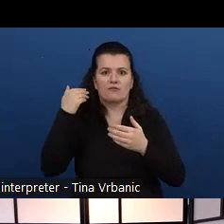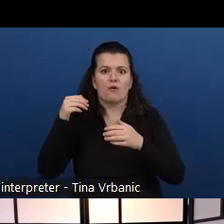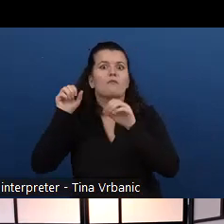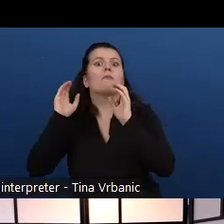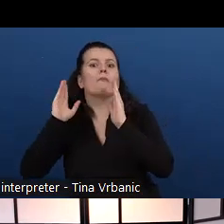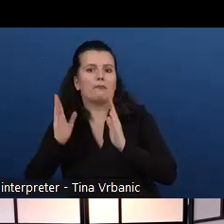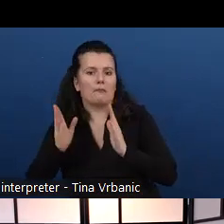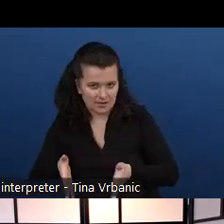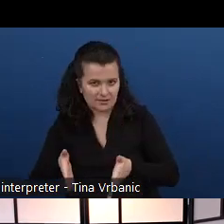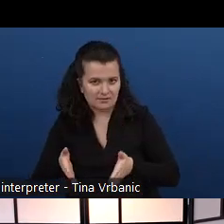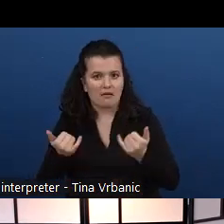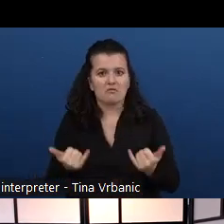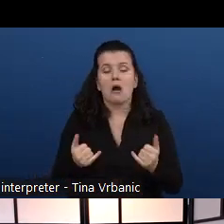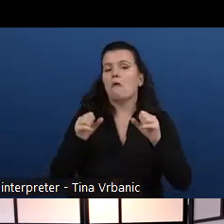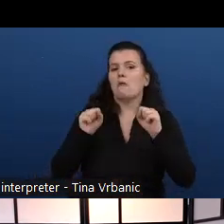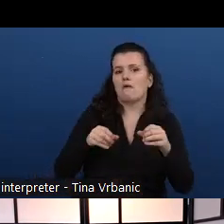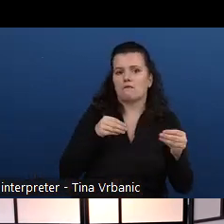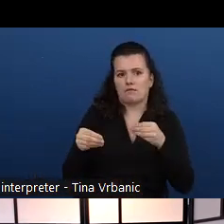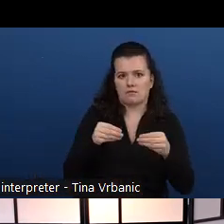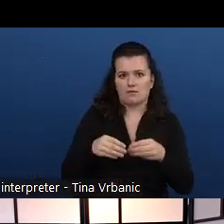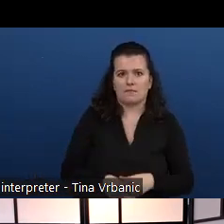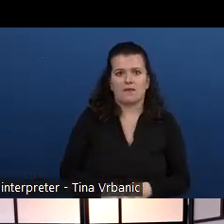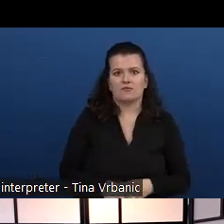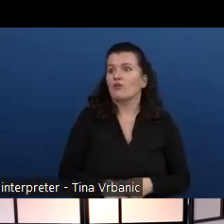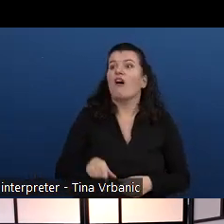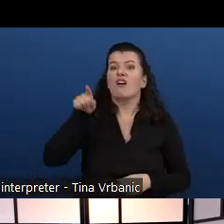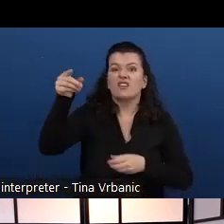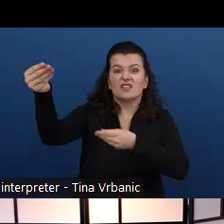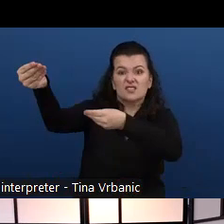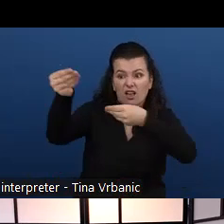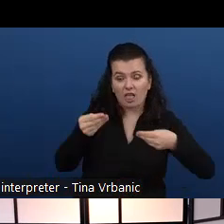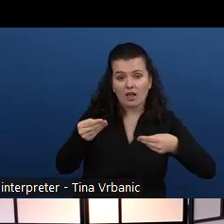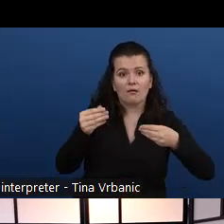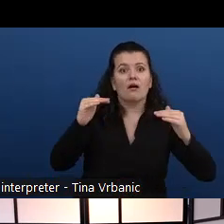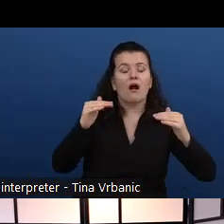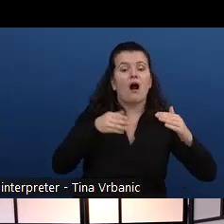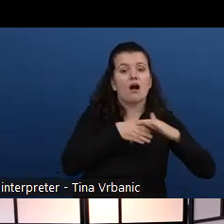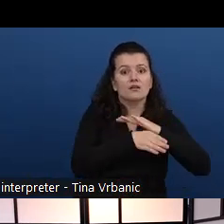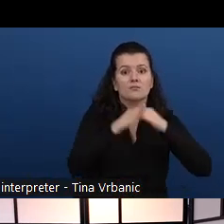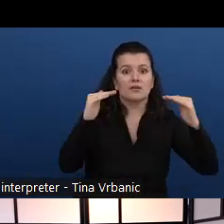So it didn't improve the accessibility requirement in France.